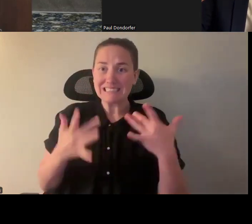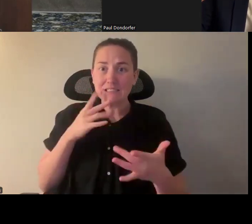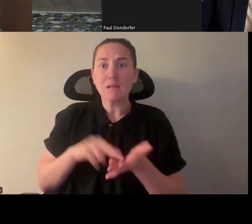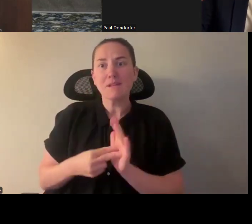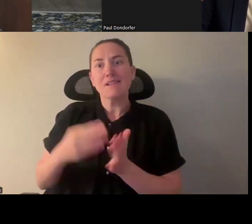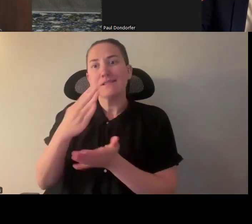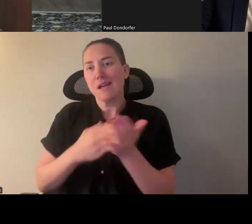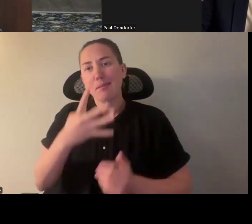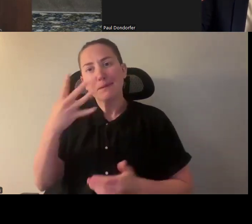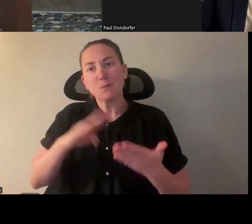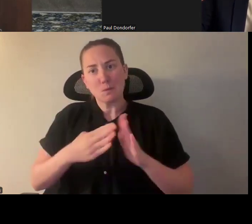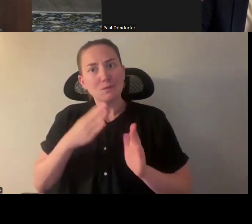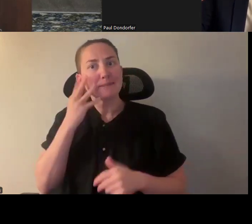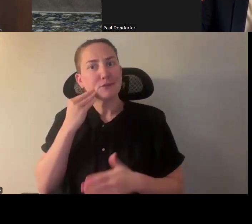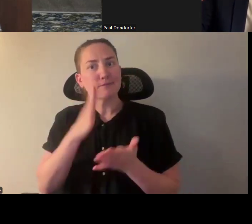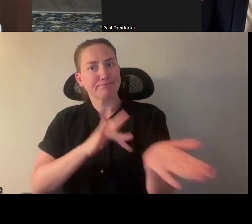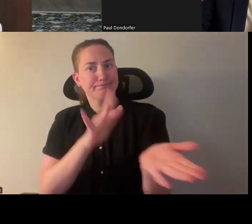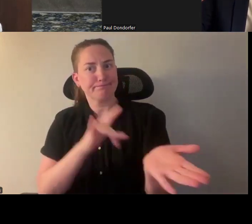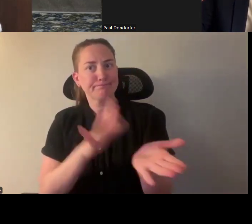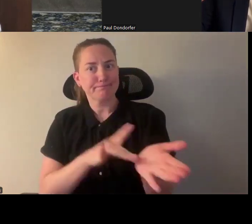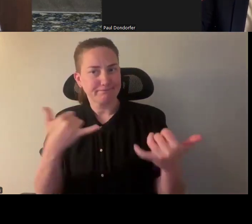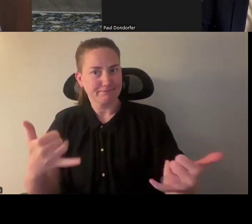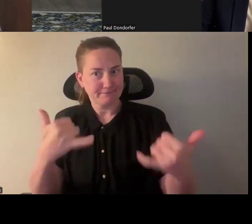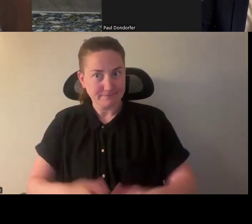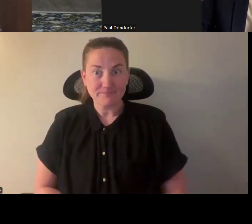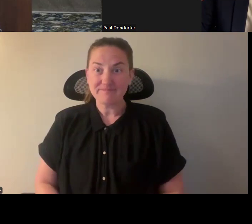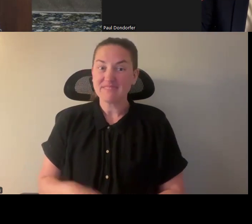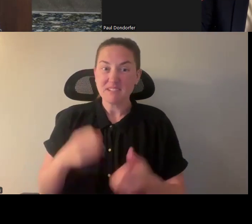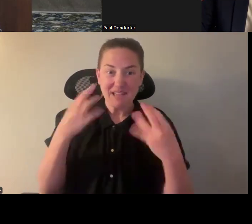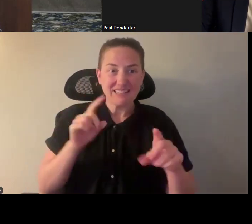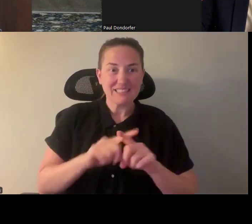for our immigrant community There has been an increased amount of notarios in the area who claim